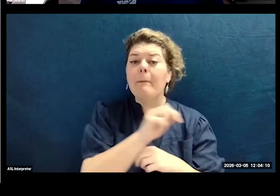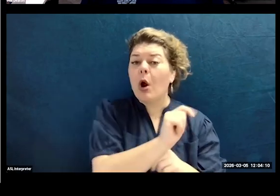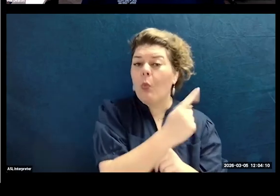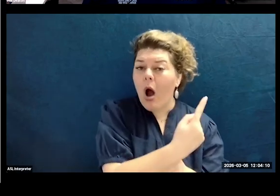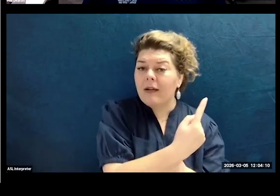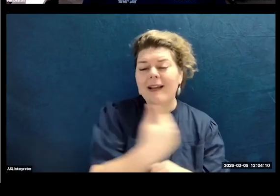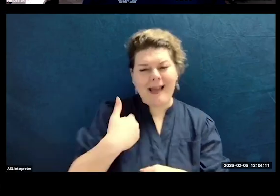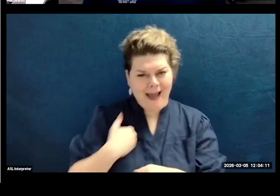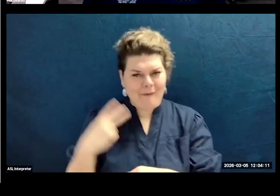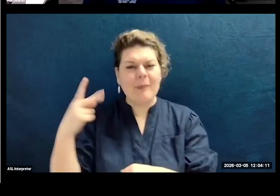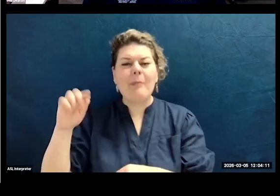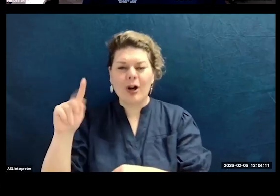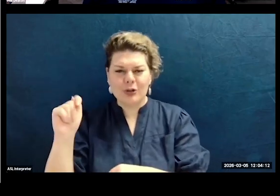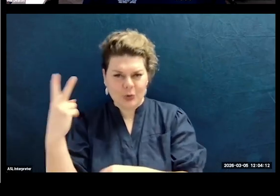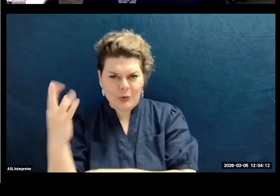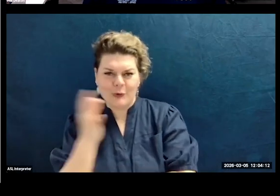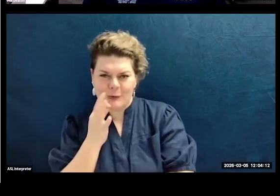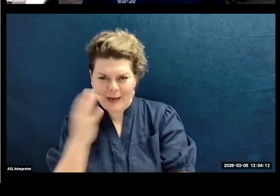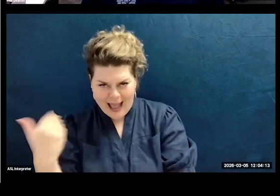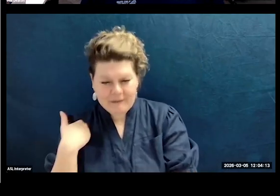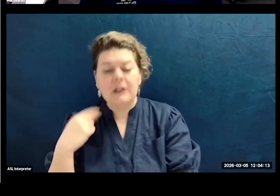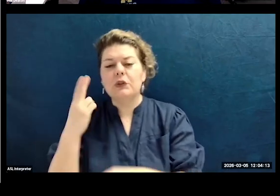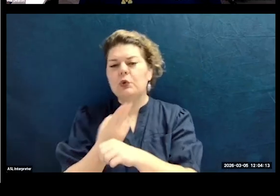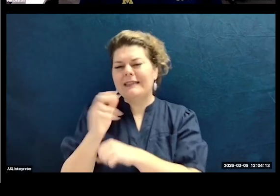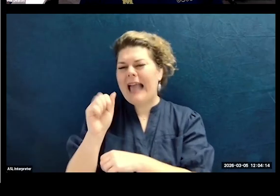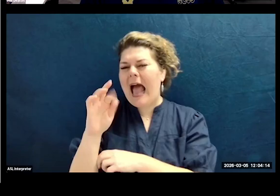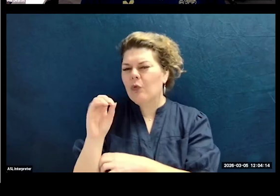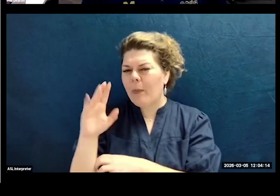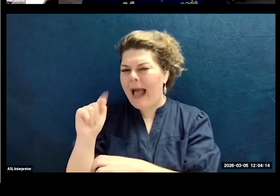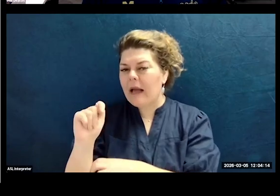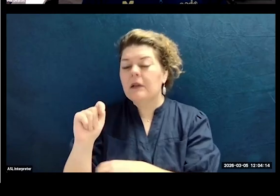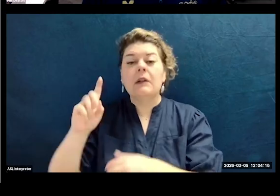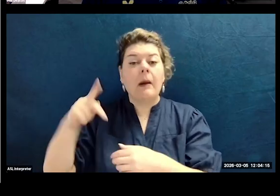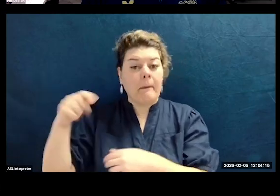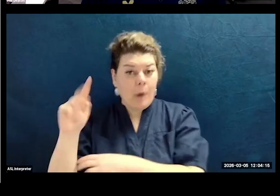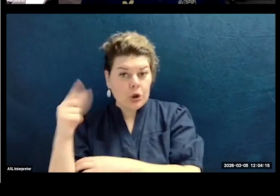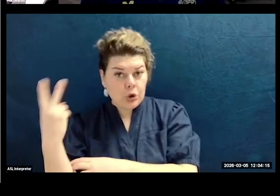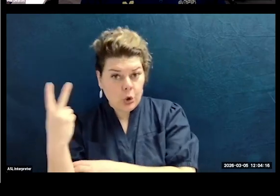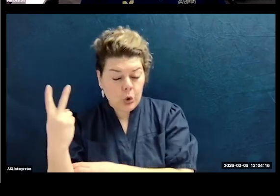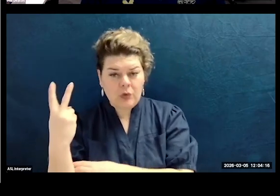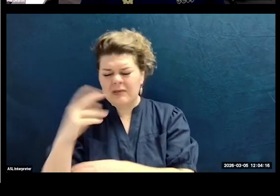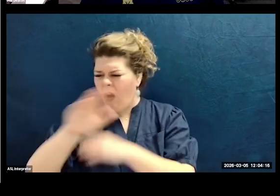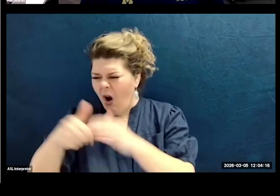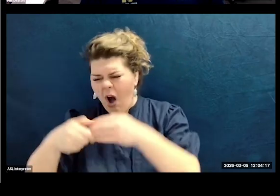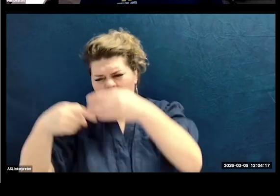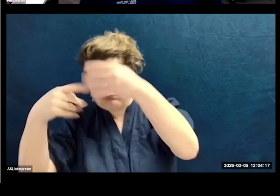on PDF accessibility using Acrobat. You're gonna wanna check out part two to learn all the steps to making a PDF accessible.